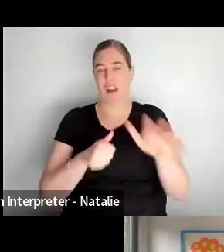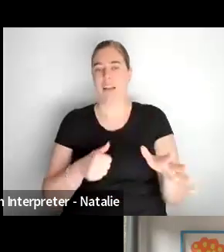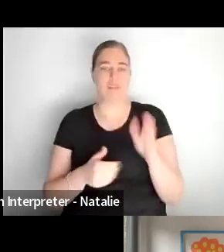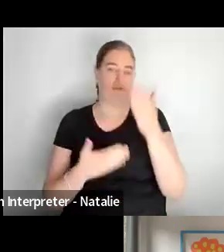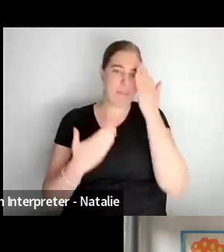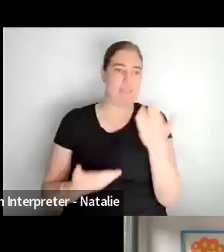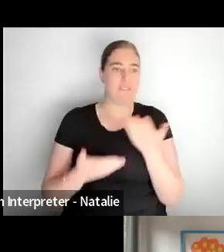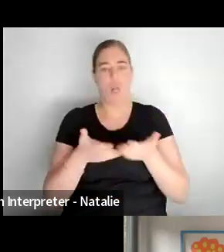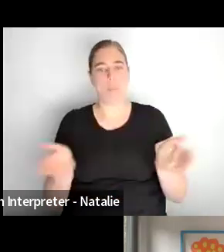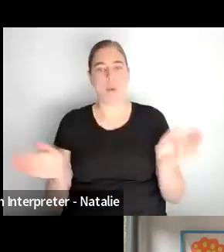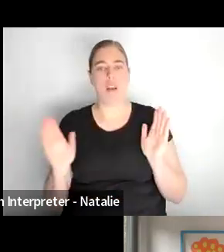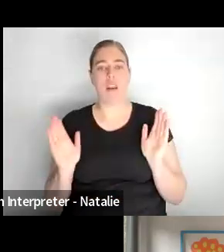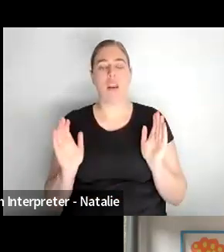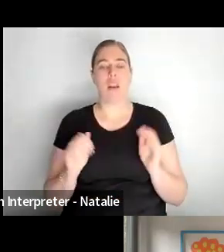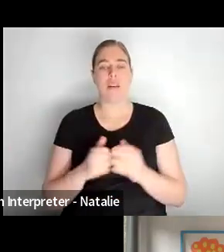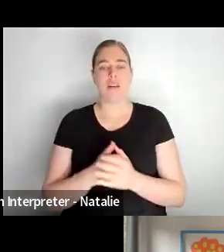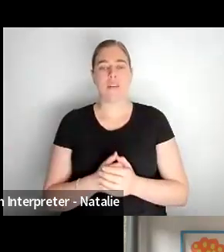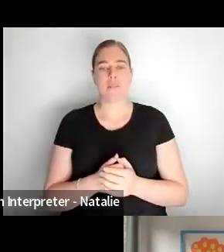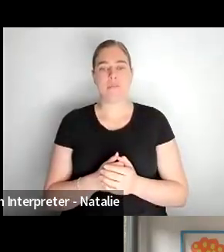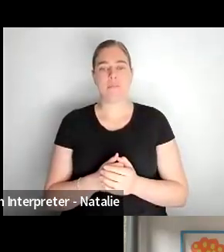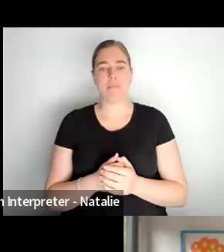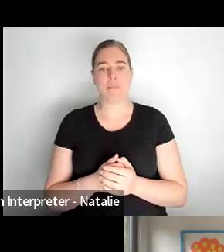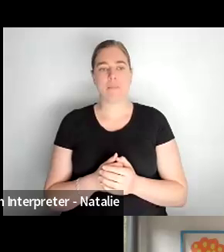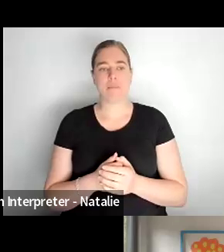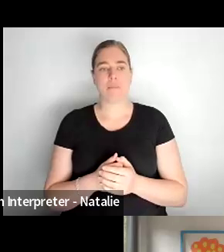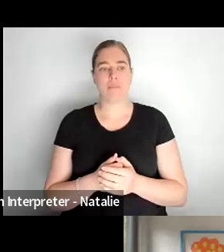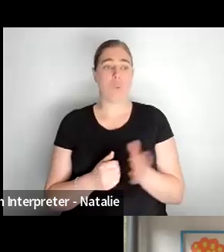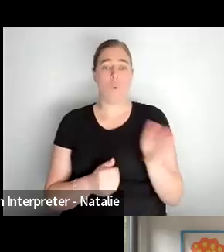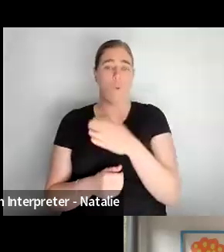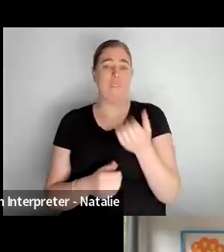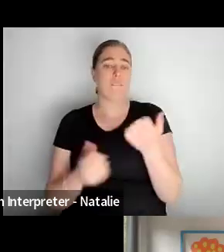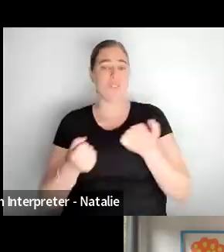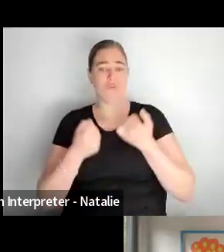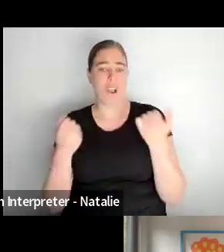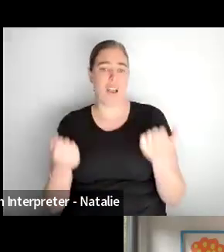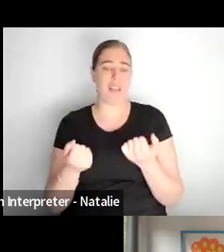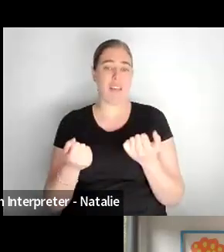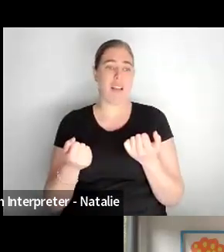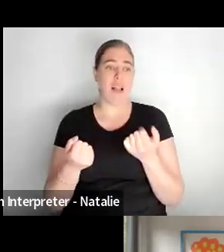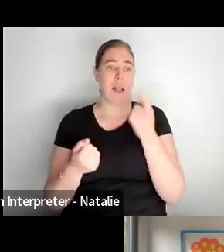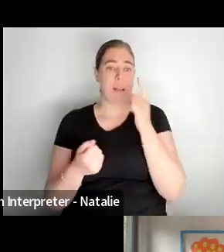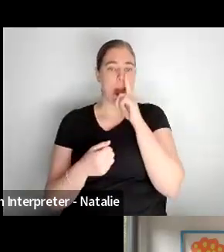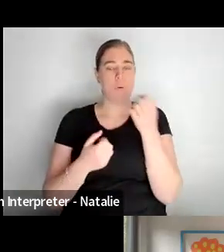and everyone has their strengths and there's people that don't have strengths in other areas.